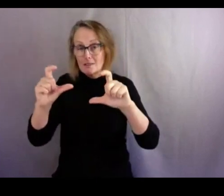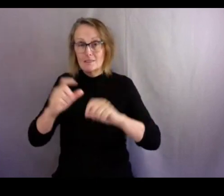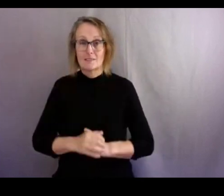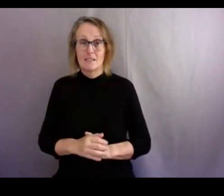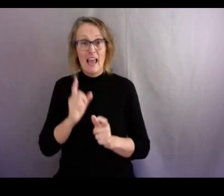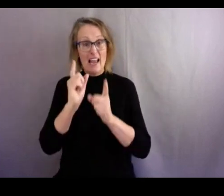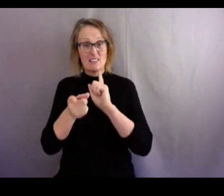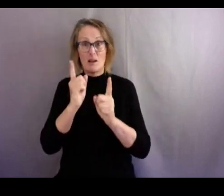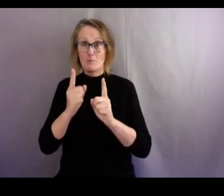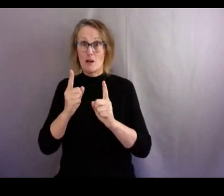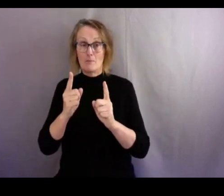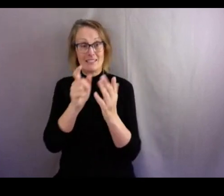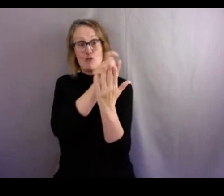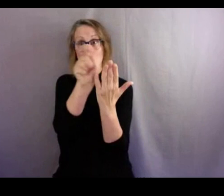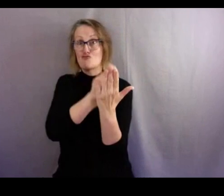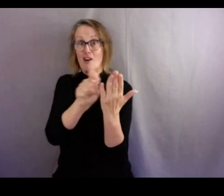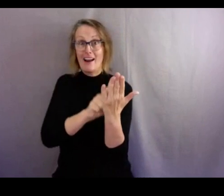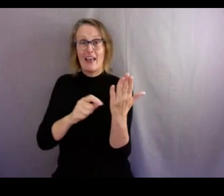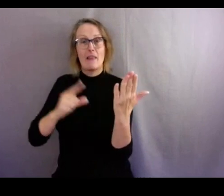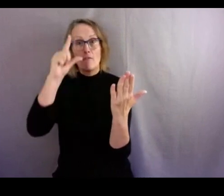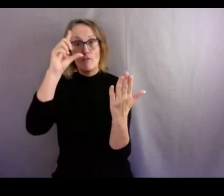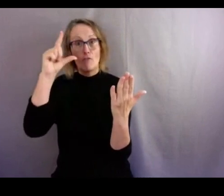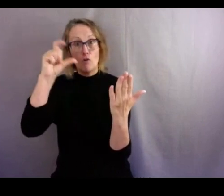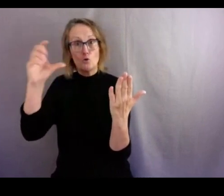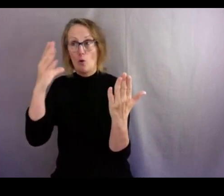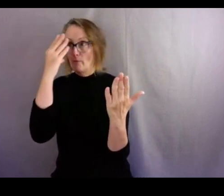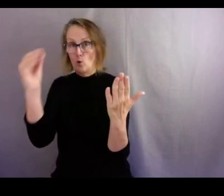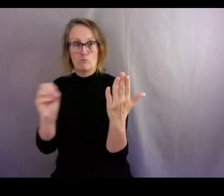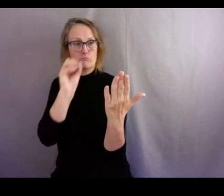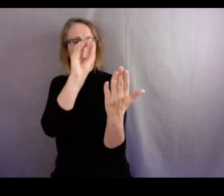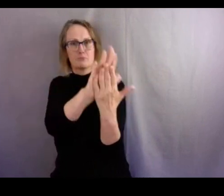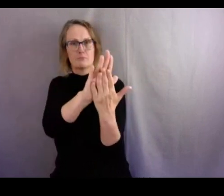creating an unexpected dialogue between the written word and images.